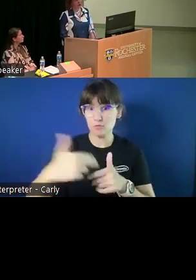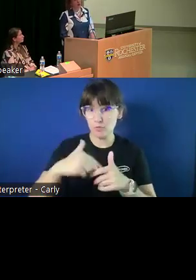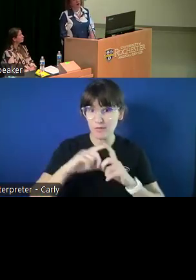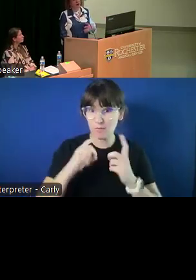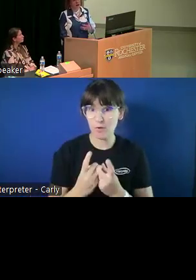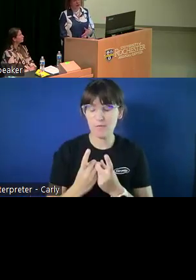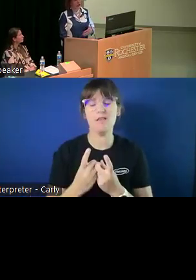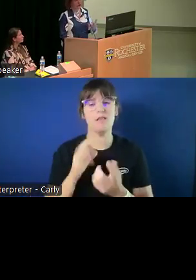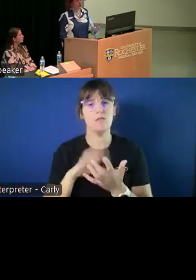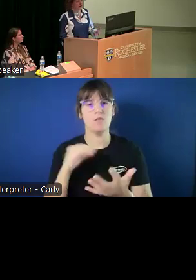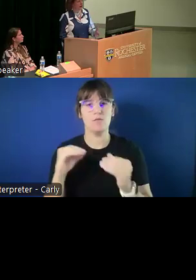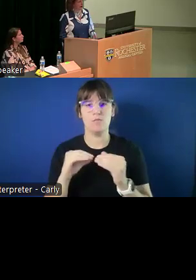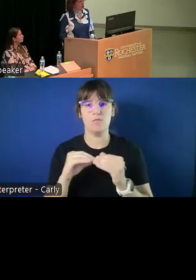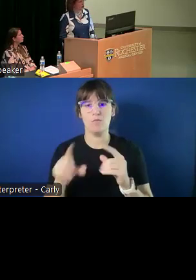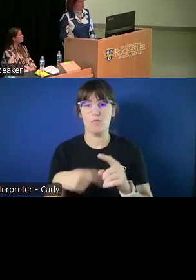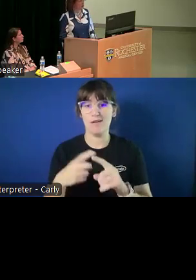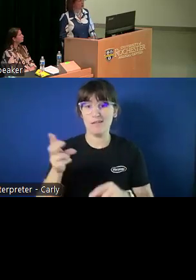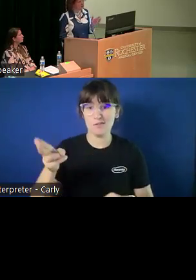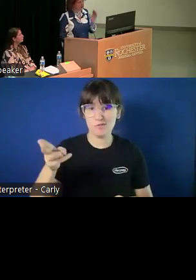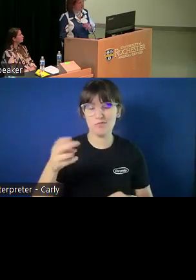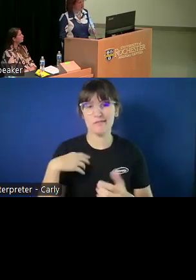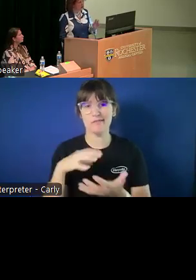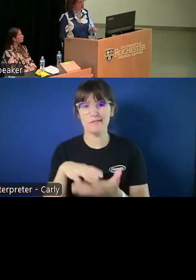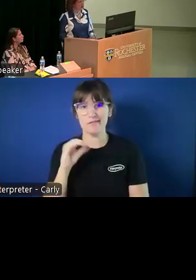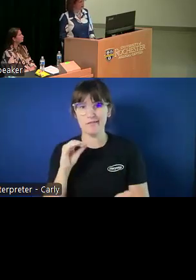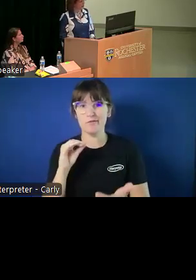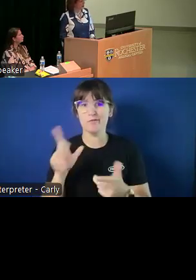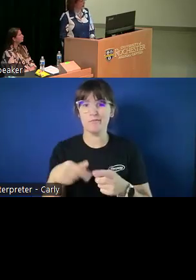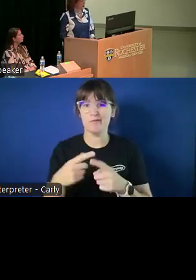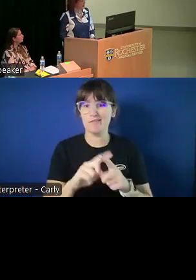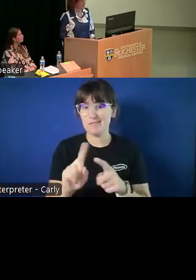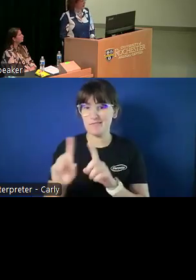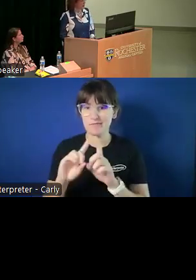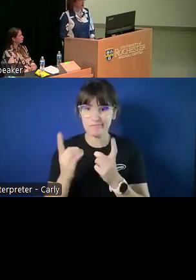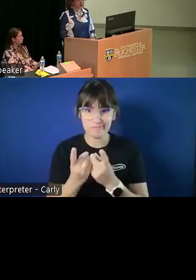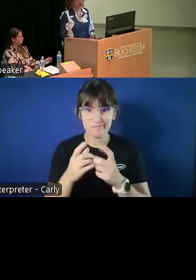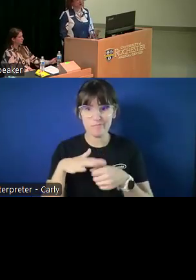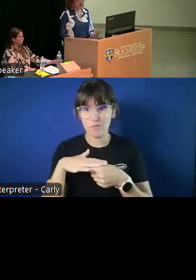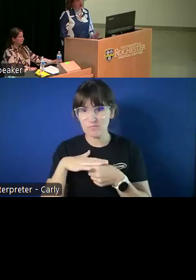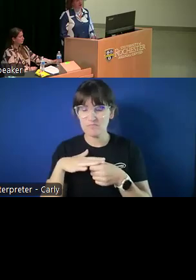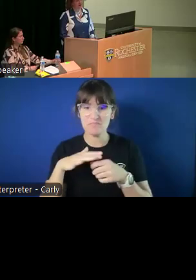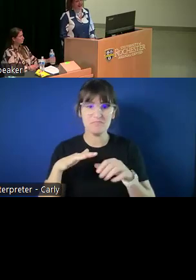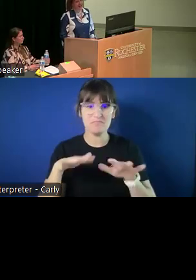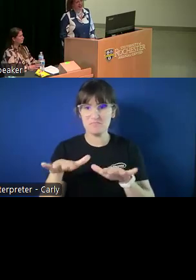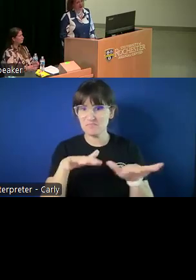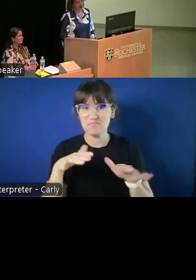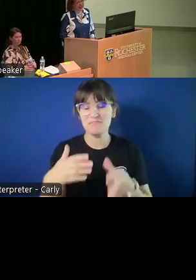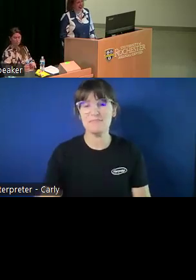hear more about the history and learn about the different divisions um also uh there's been an